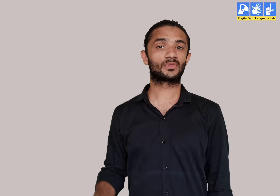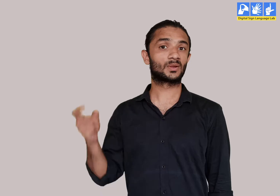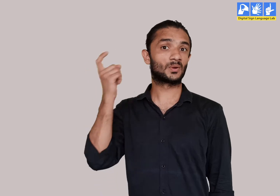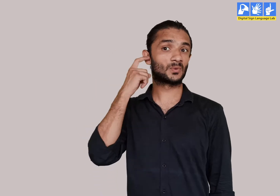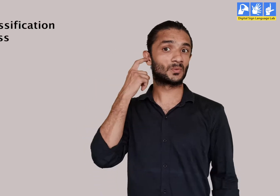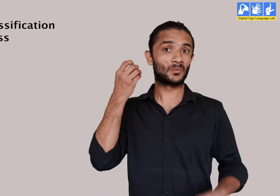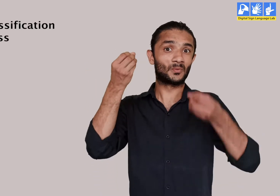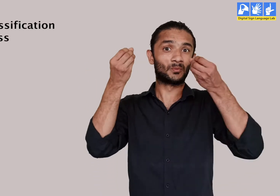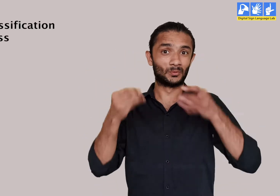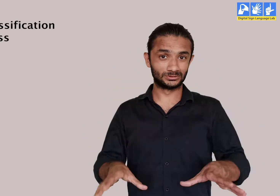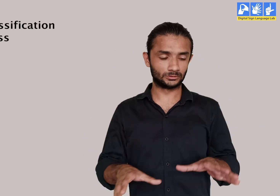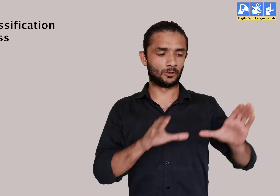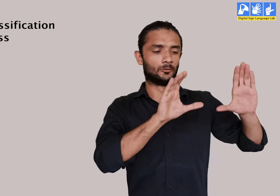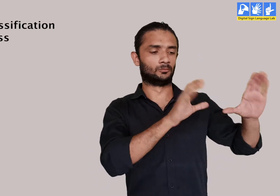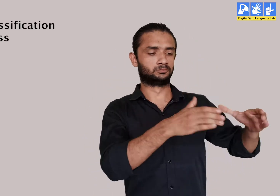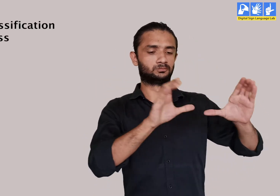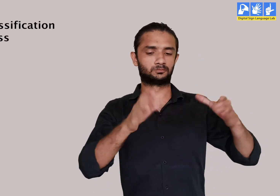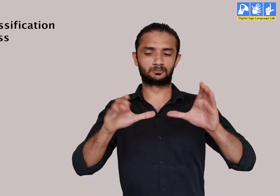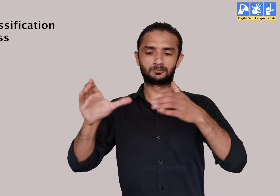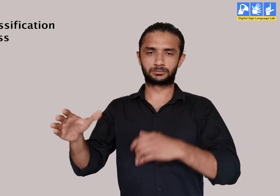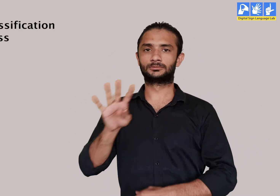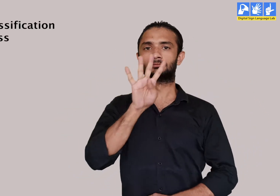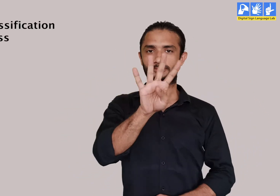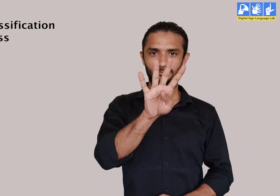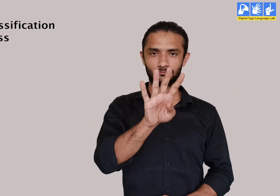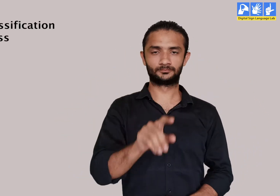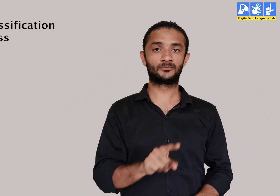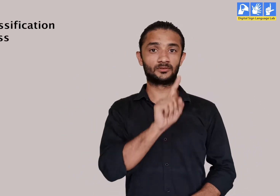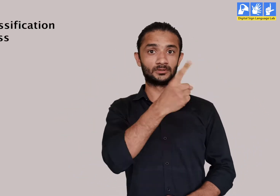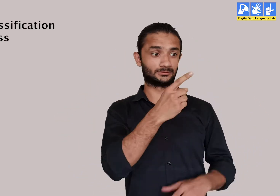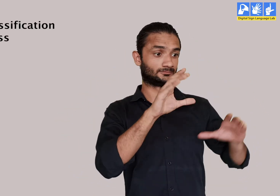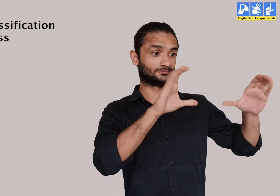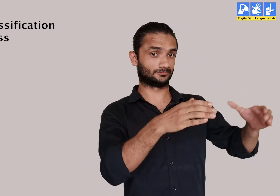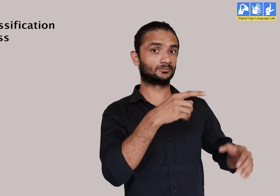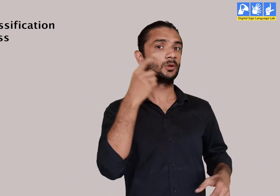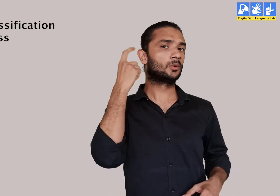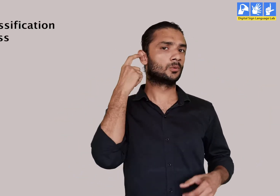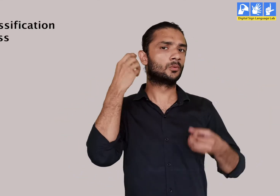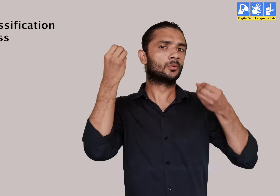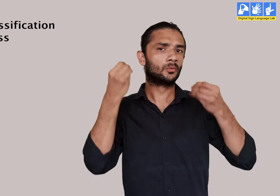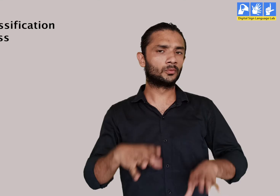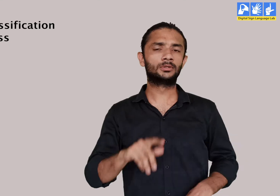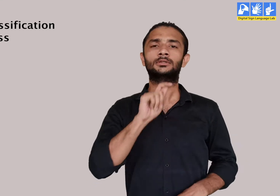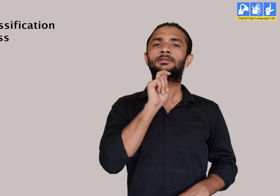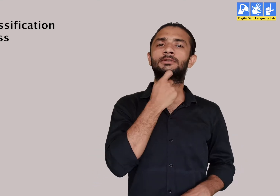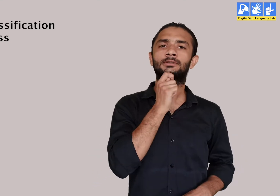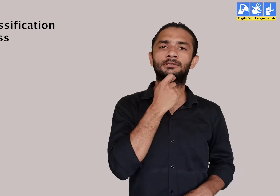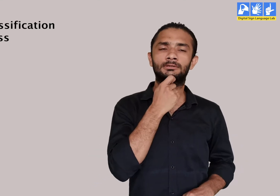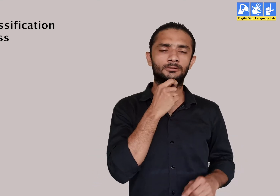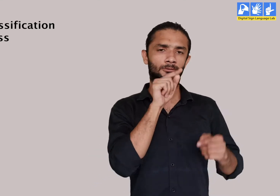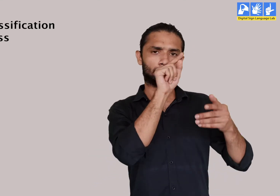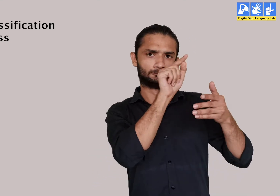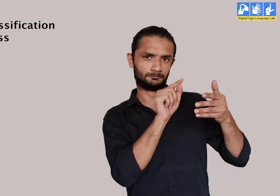Hearing loss is classified in four ways First is, Age of onset